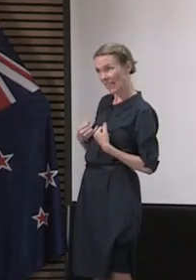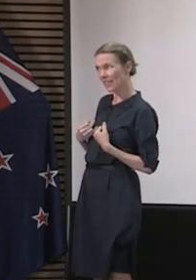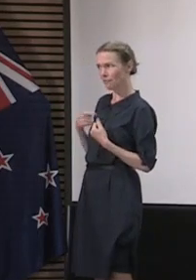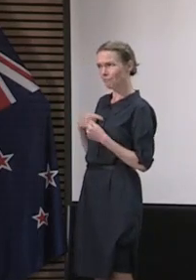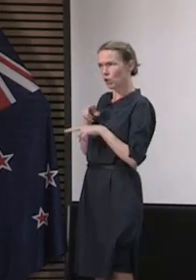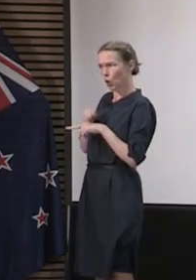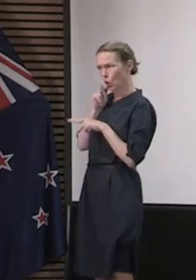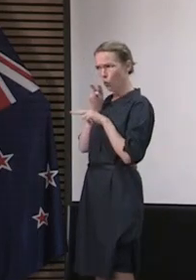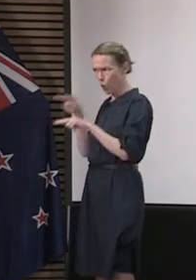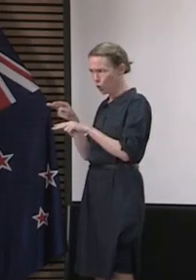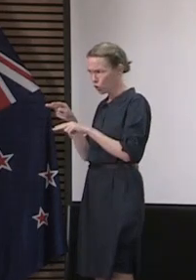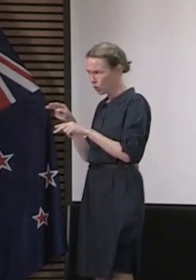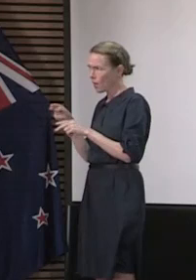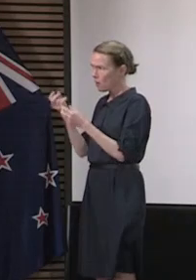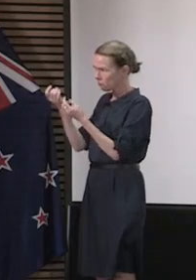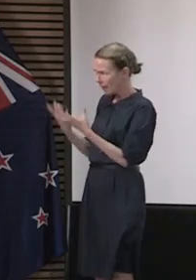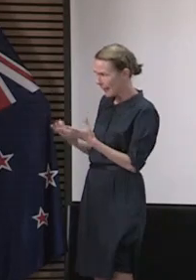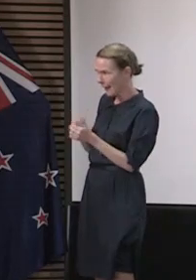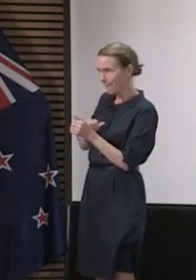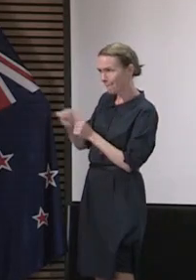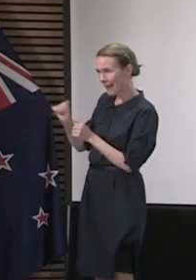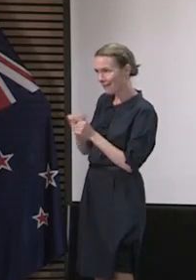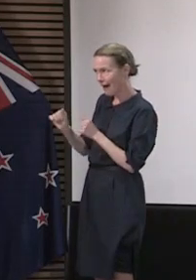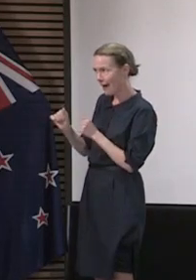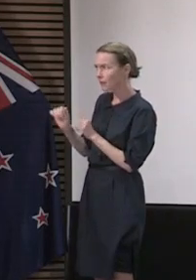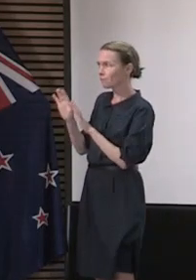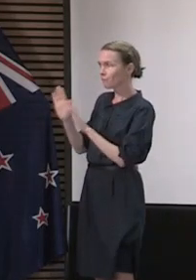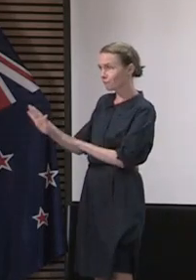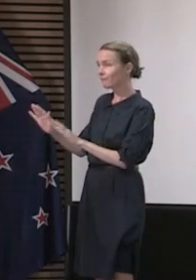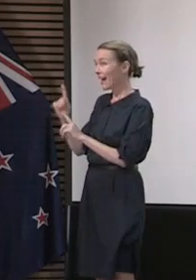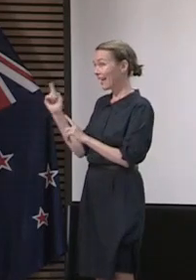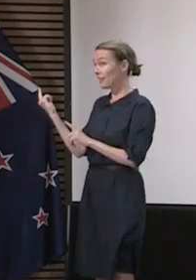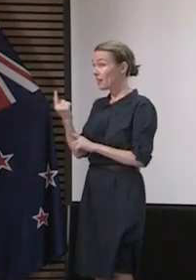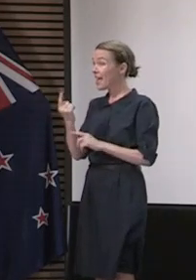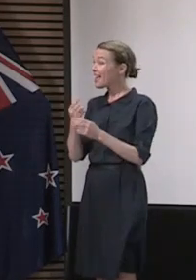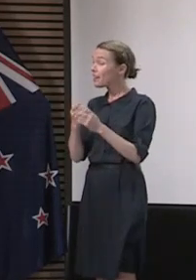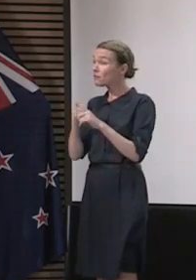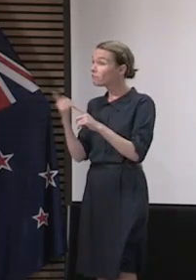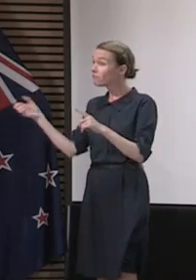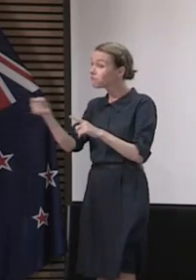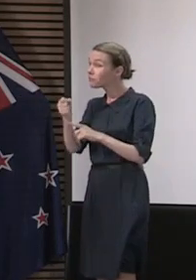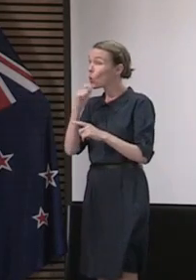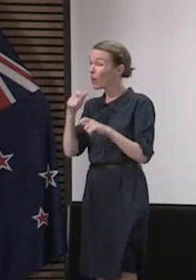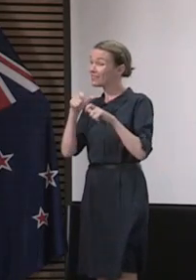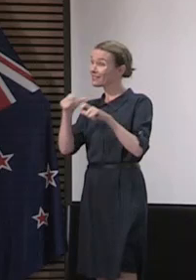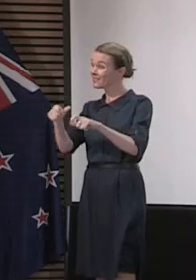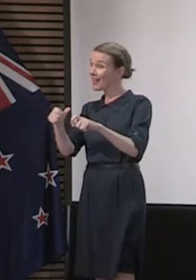until they have recovered and have clinically been determined to have recovered.